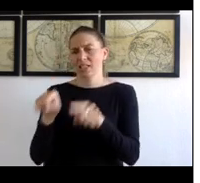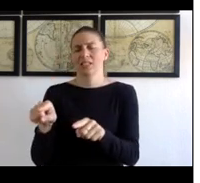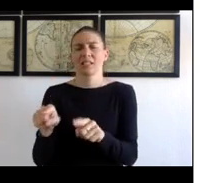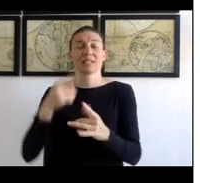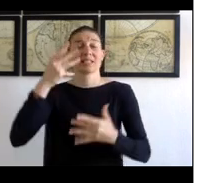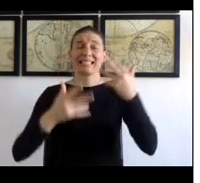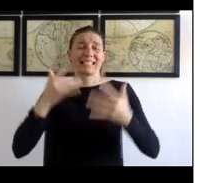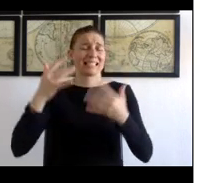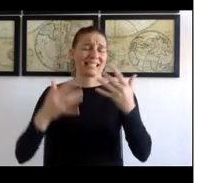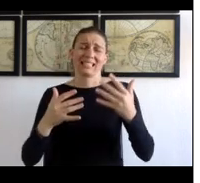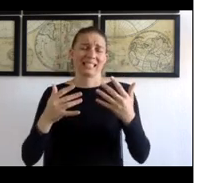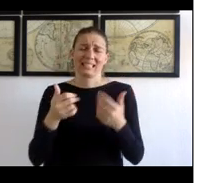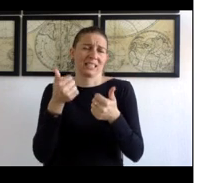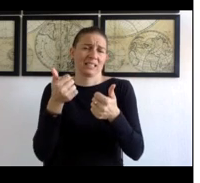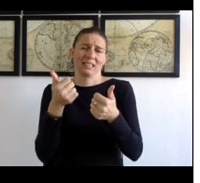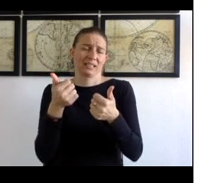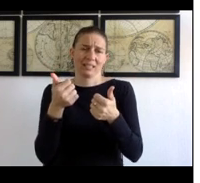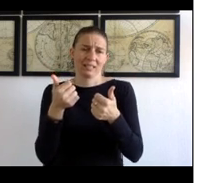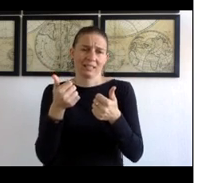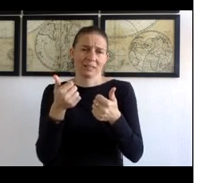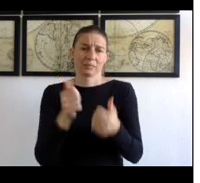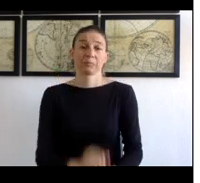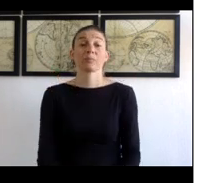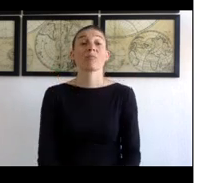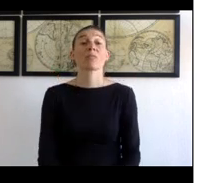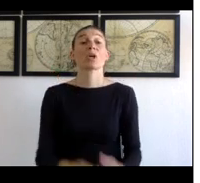So sample surveys wouldn’t allow disaggregation